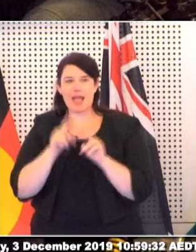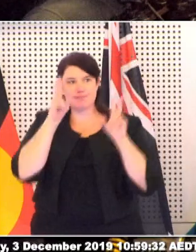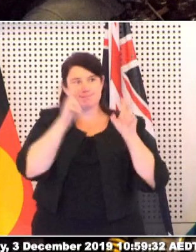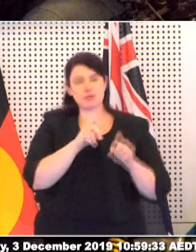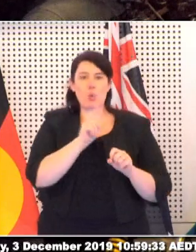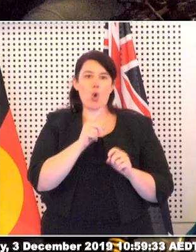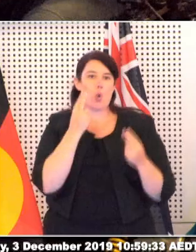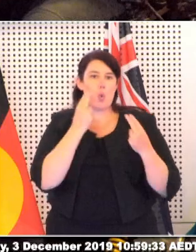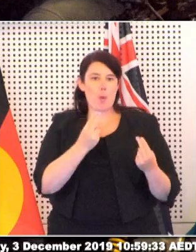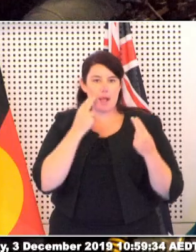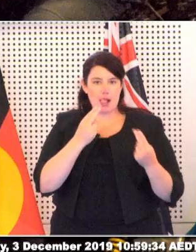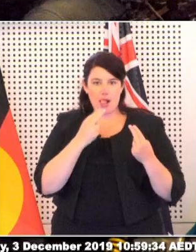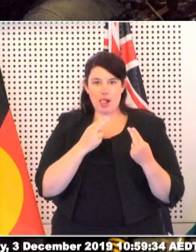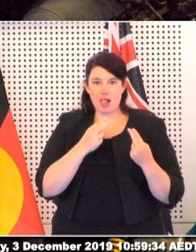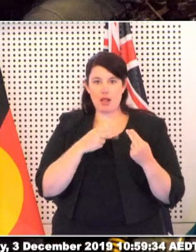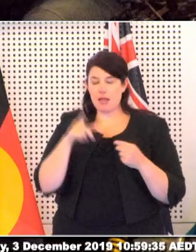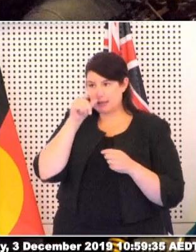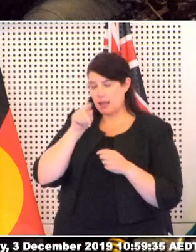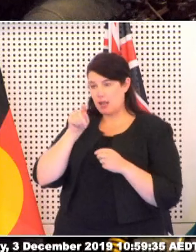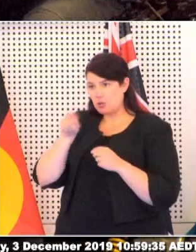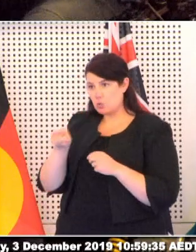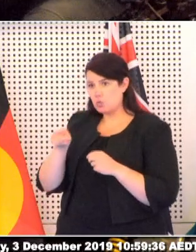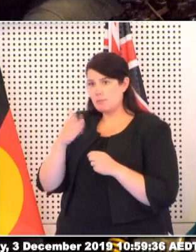Can you assist us a little bit more in explaining what the nature